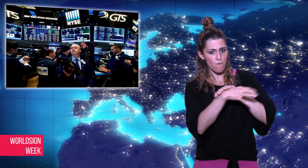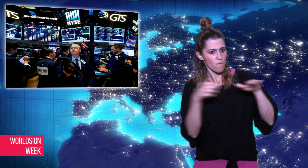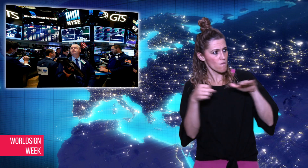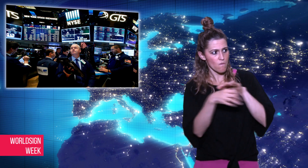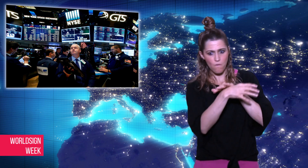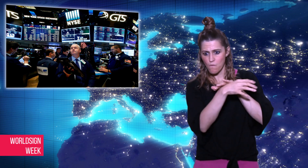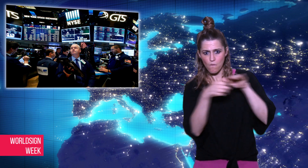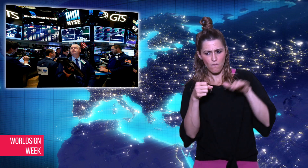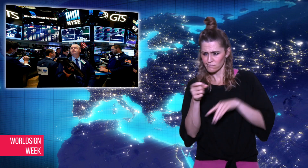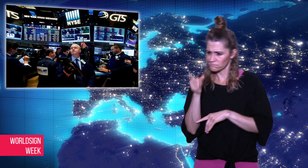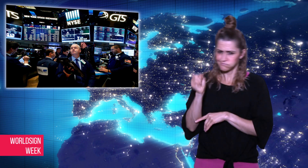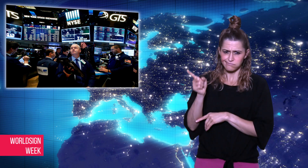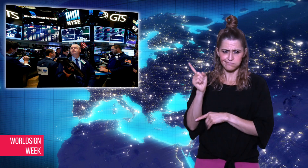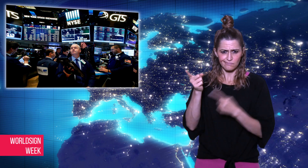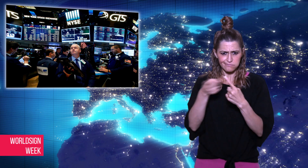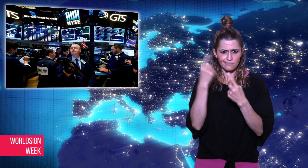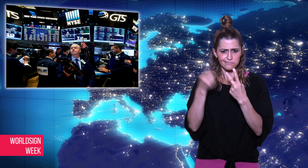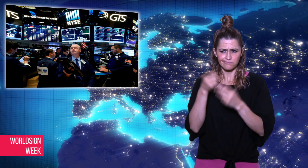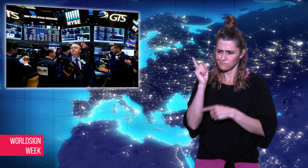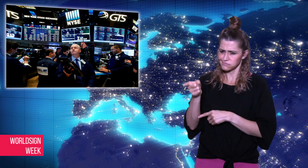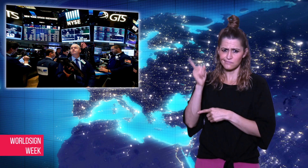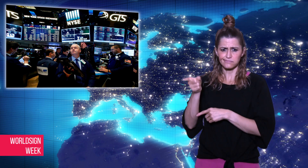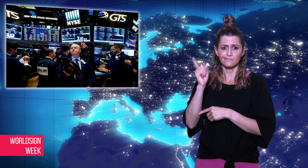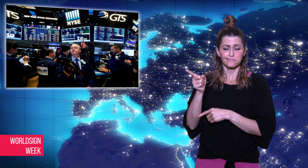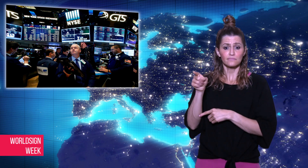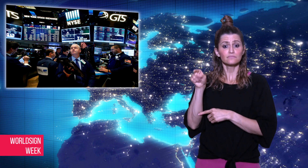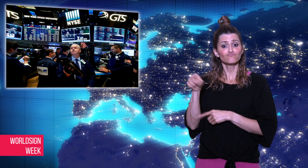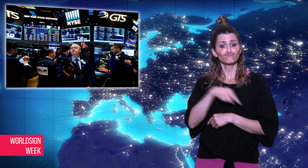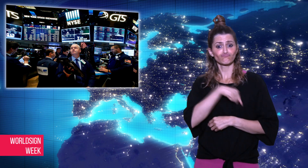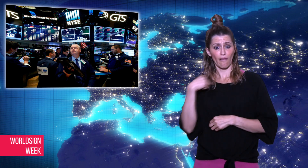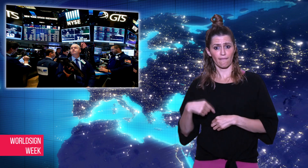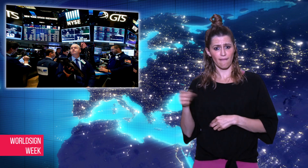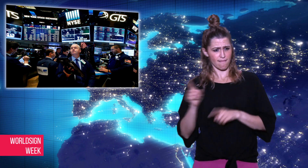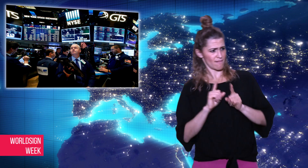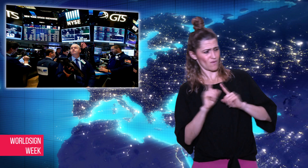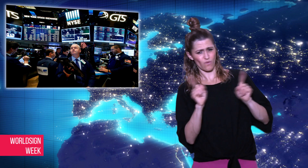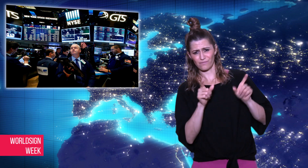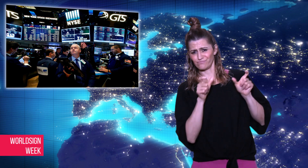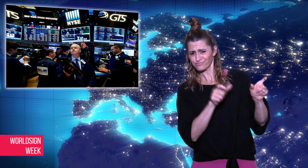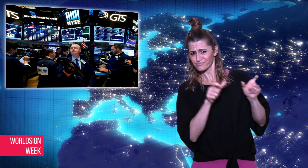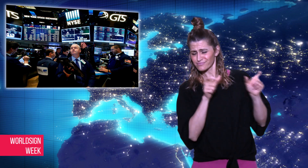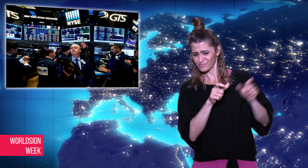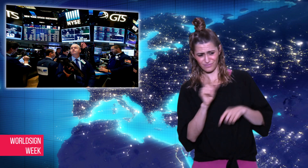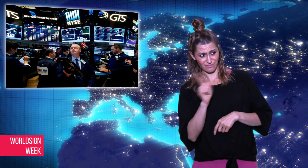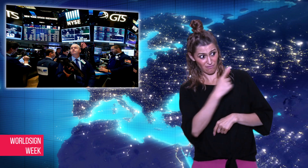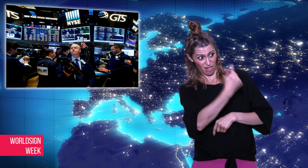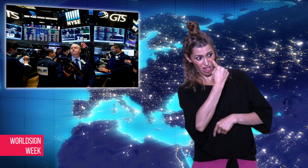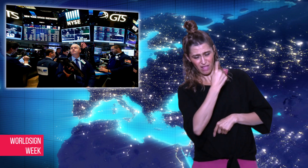China denies these accusations.